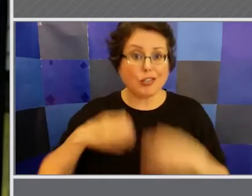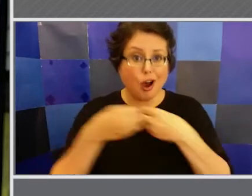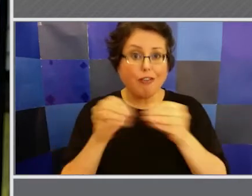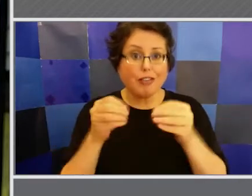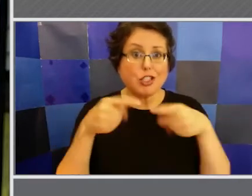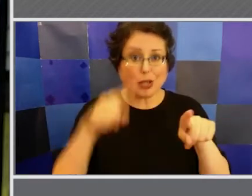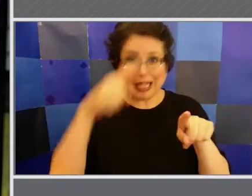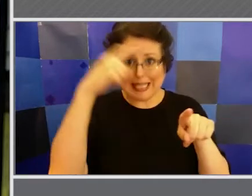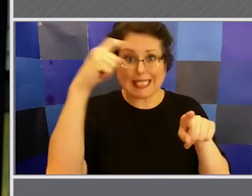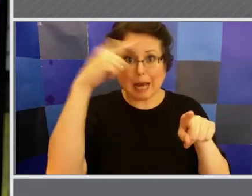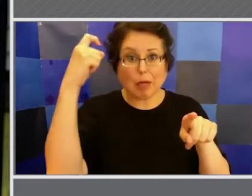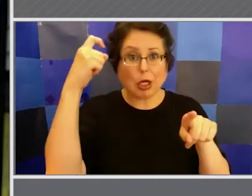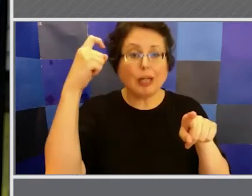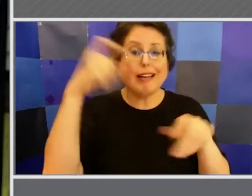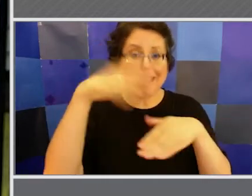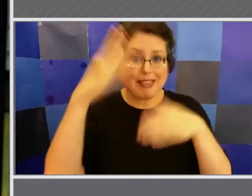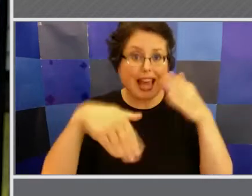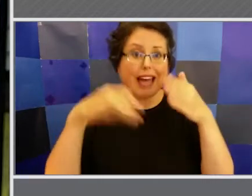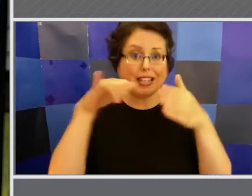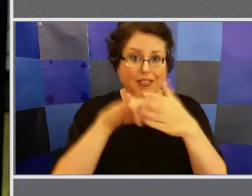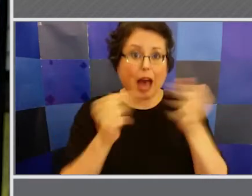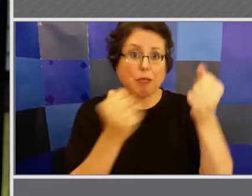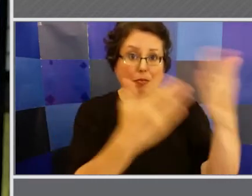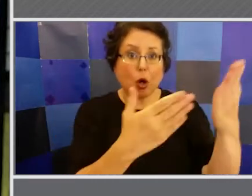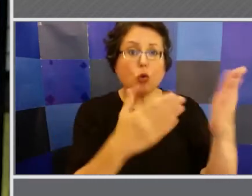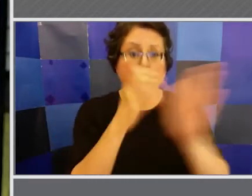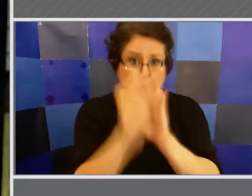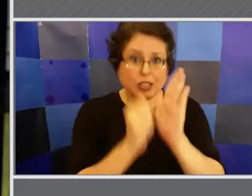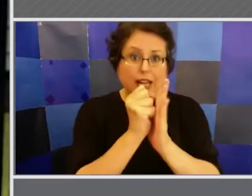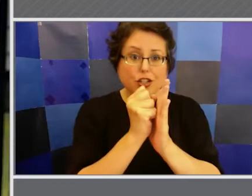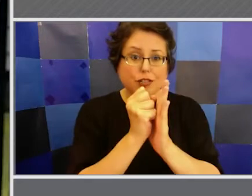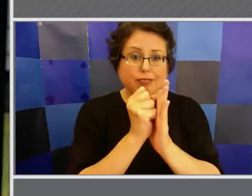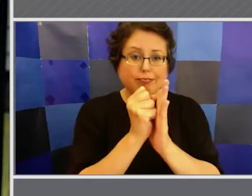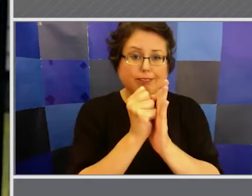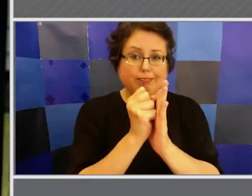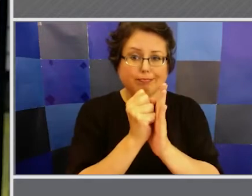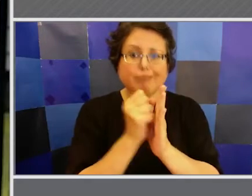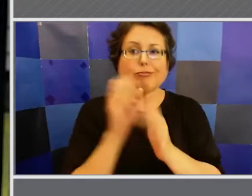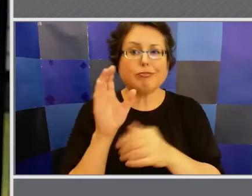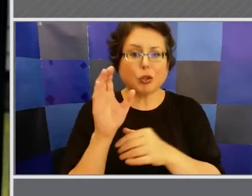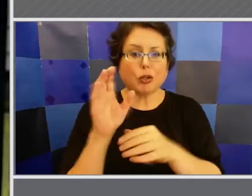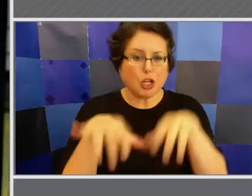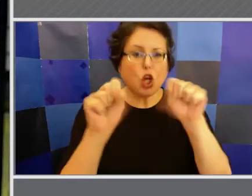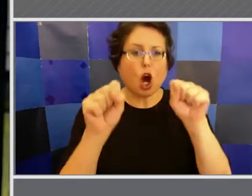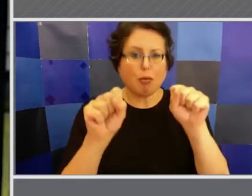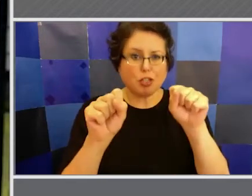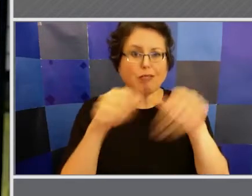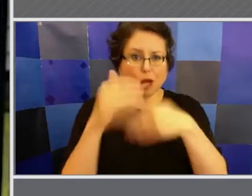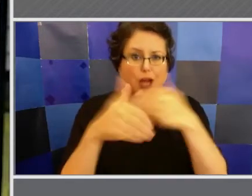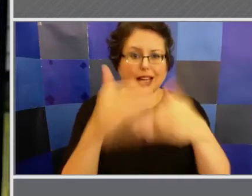At the end of the the proposal stage of the capital budget adoption process. Excellent.